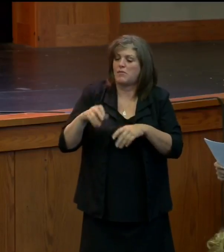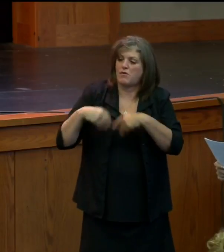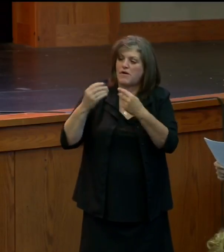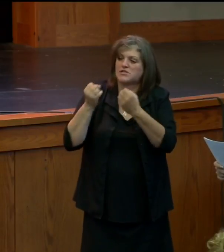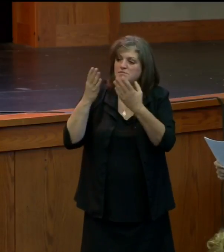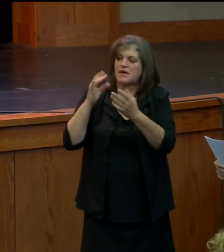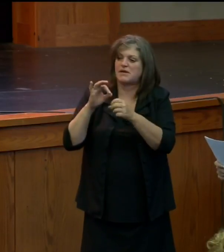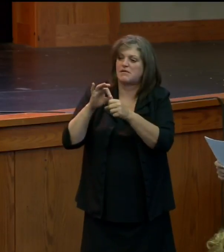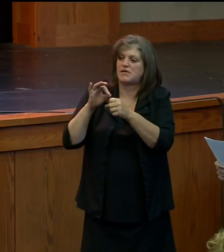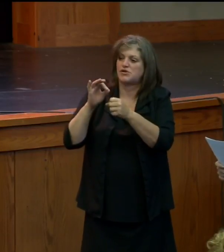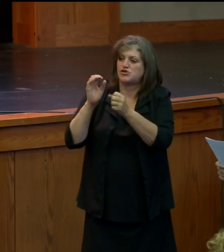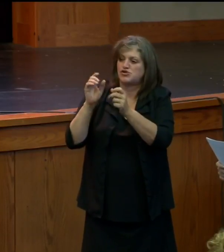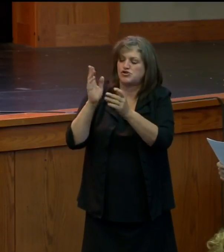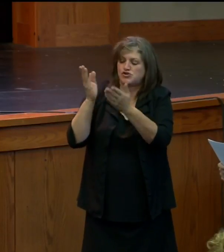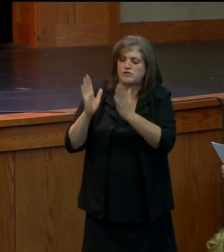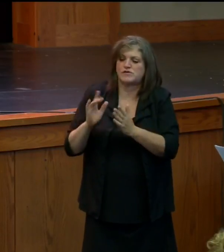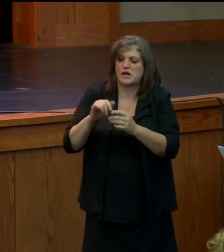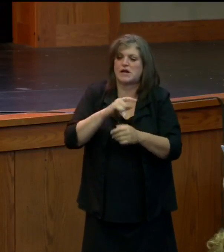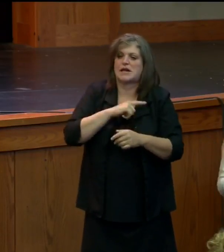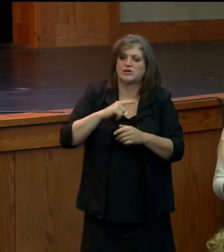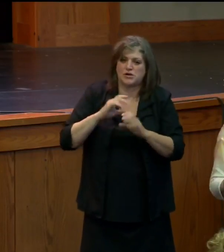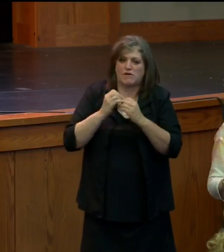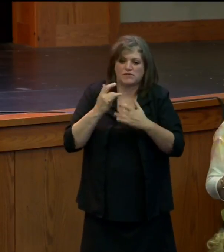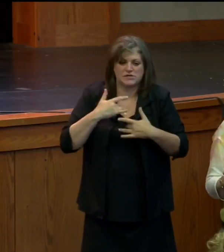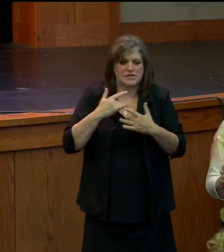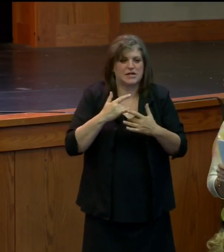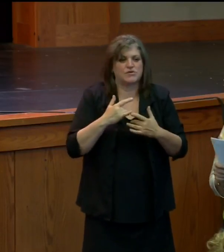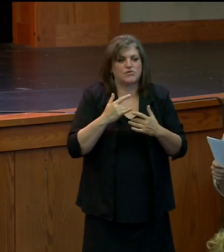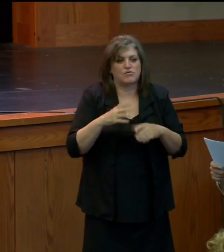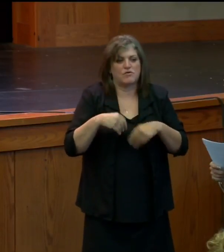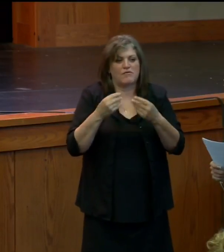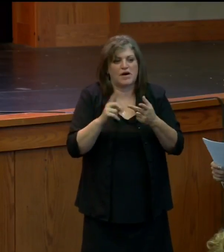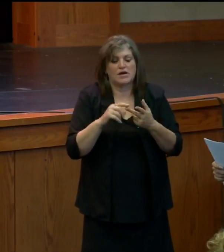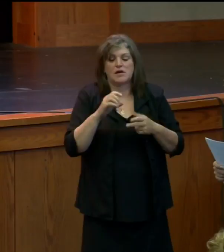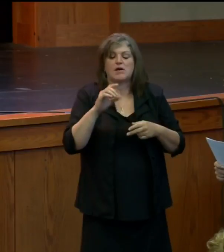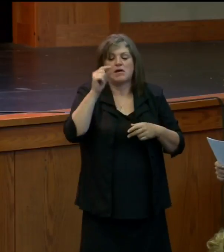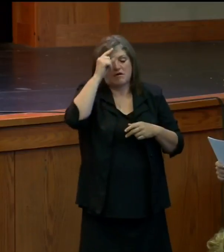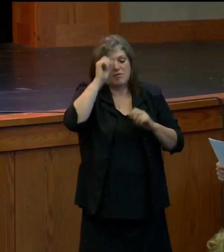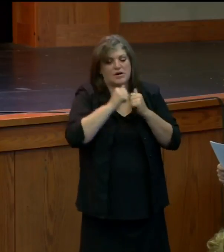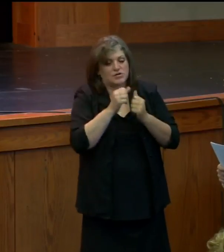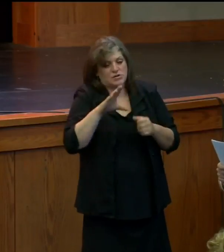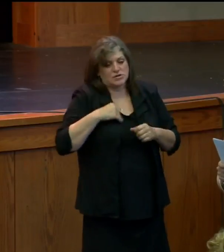LEGISLATIVE OFFICES ALSO PROVIDE. GOVERNMENT AGENCIES TAKE COMMENTS ON PROPOSED RULES BUT